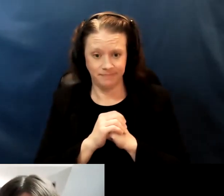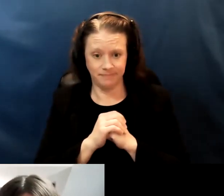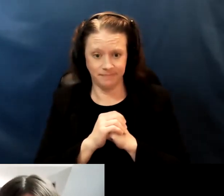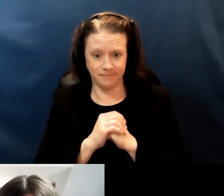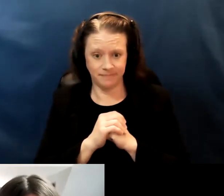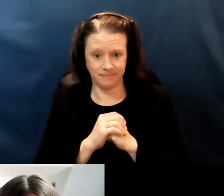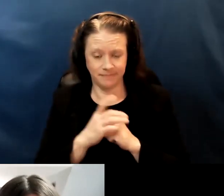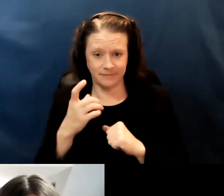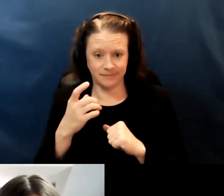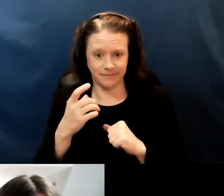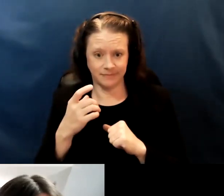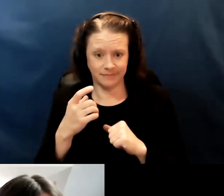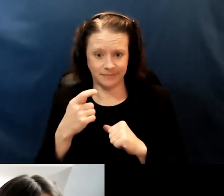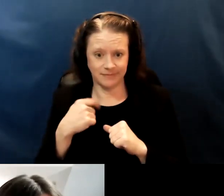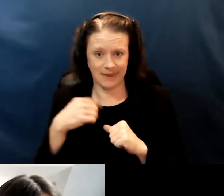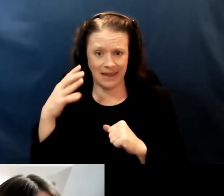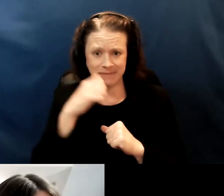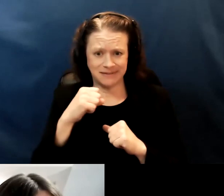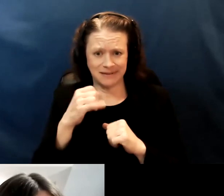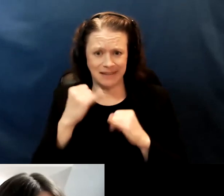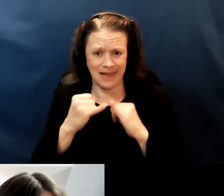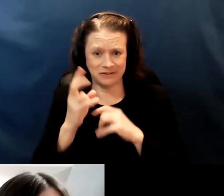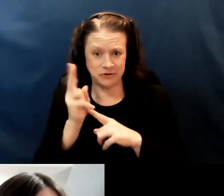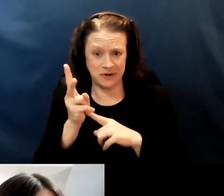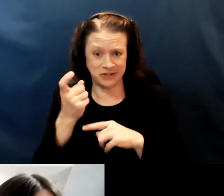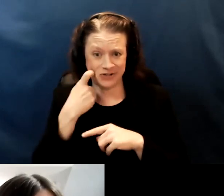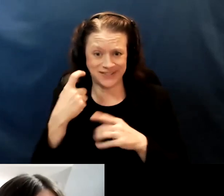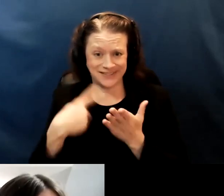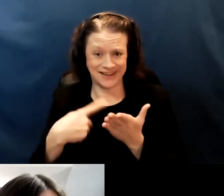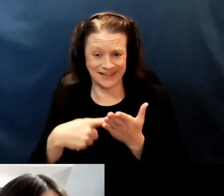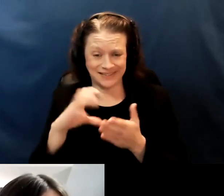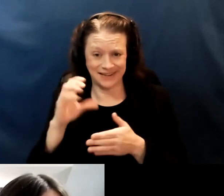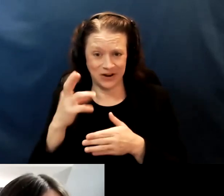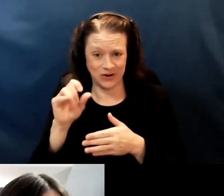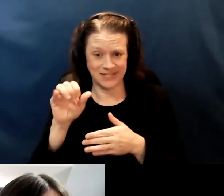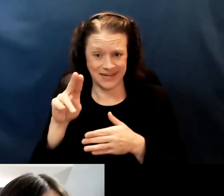minutes. That you just asked, Christena. >> CHRISTENA GUNTHER: We were just kind of